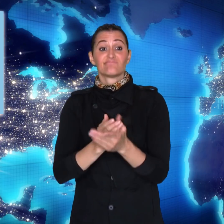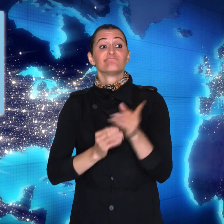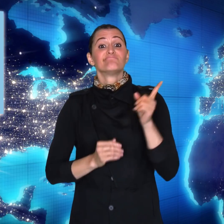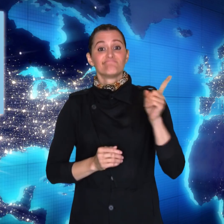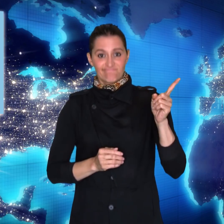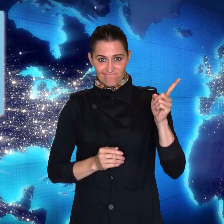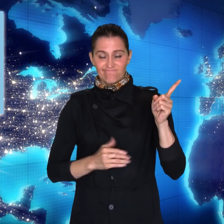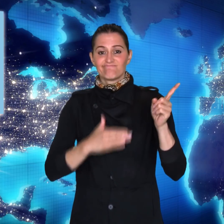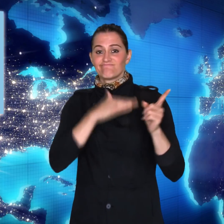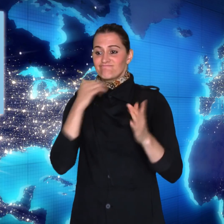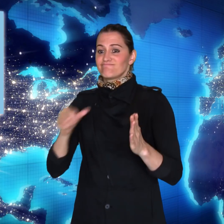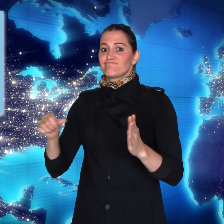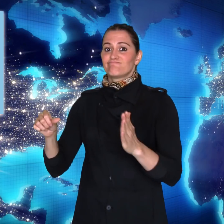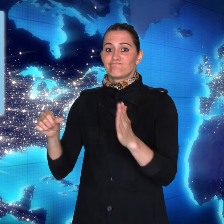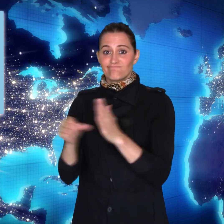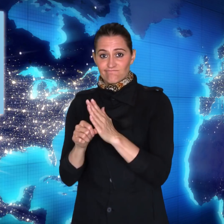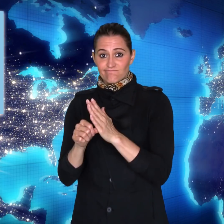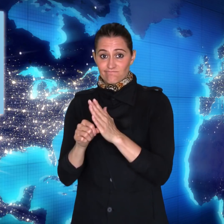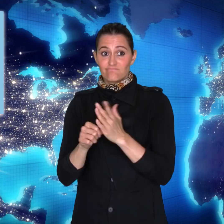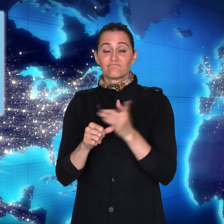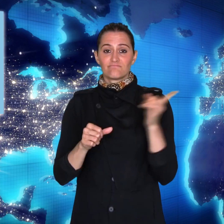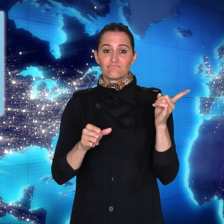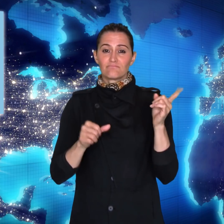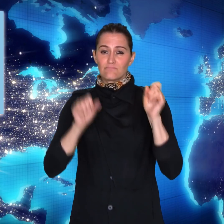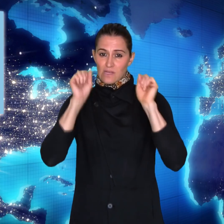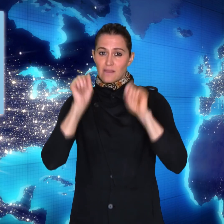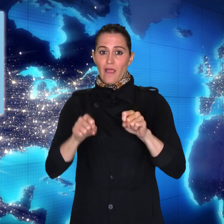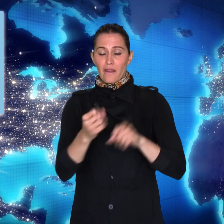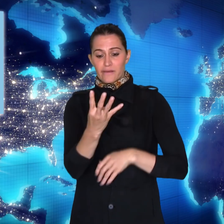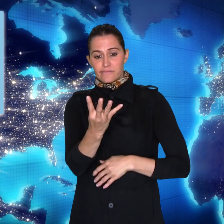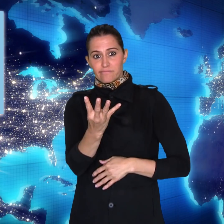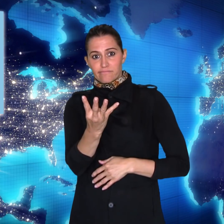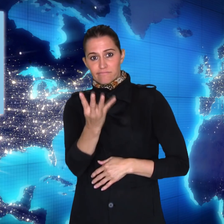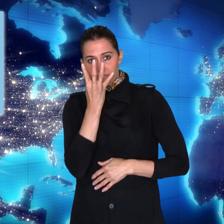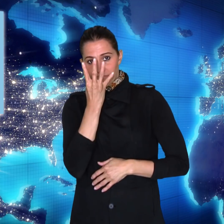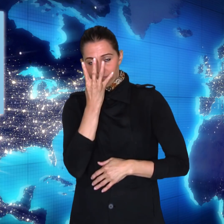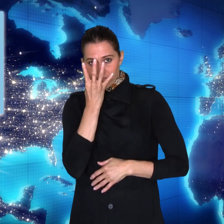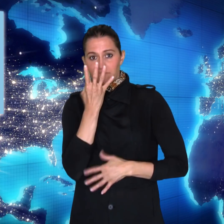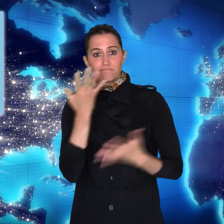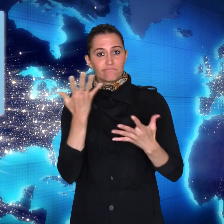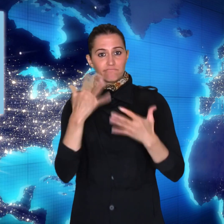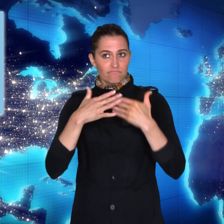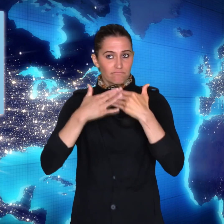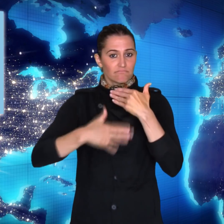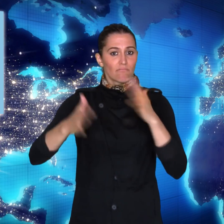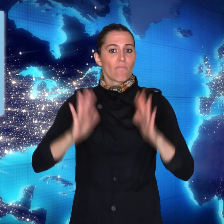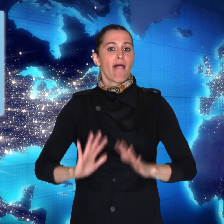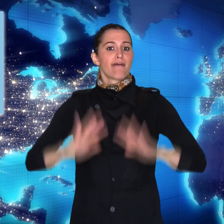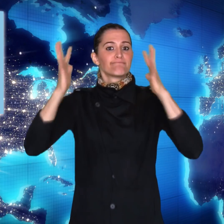prison with parole.